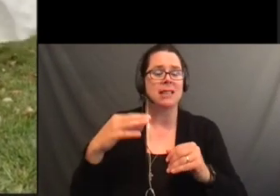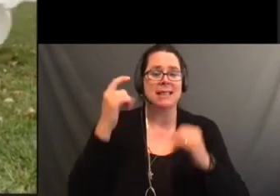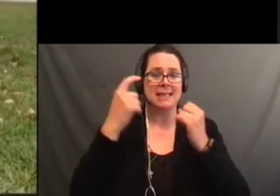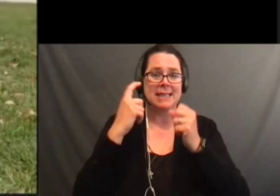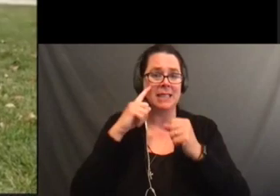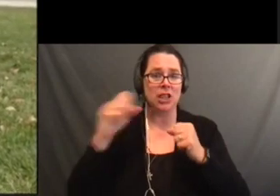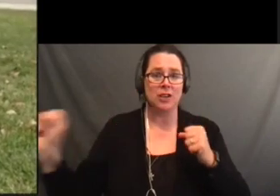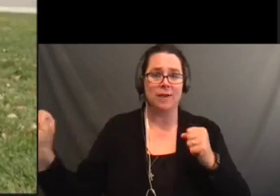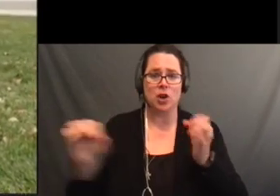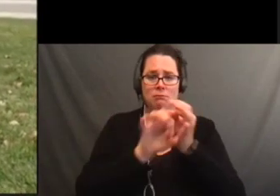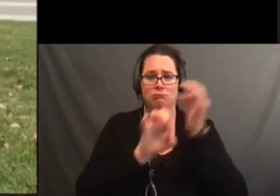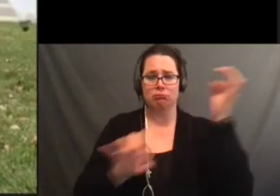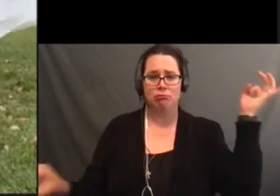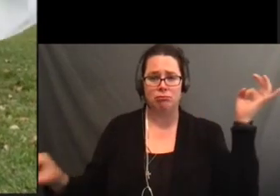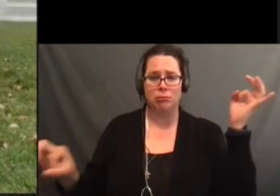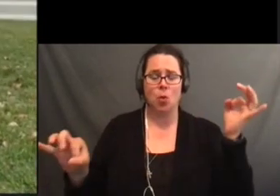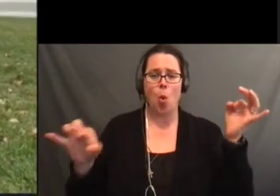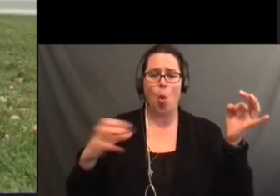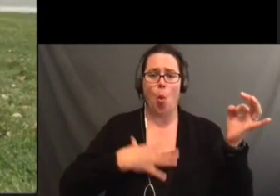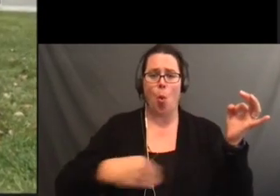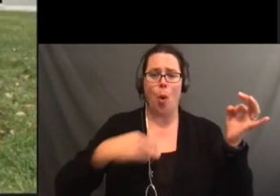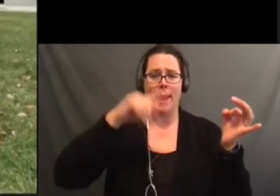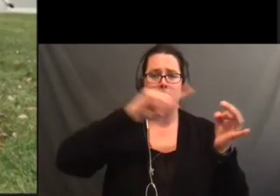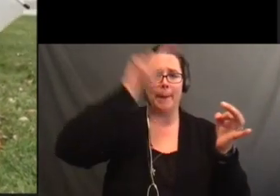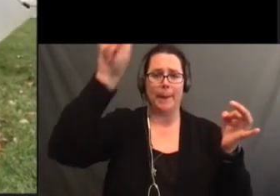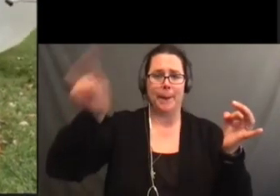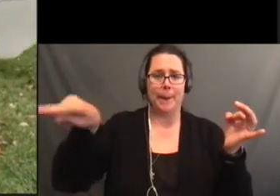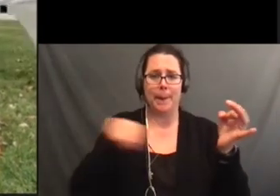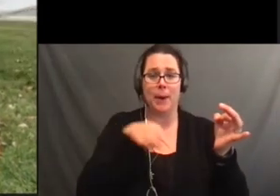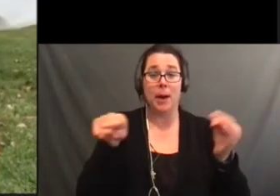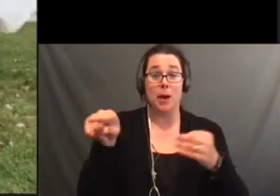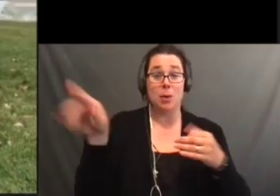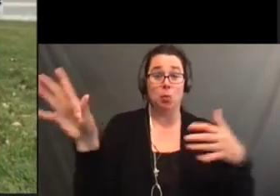Lilly: 6, 7, 8